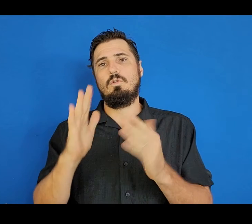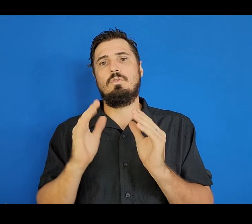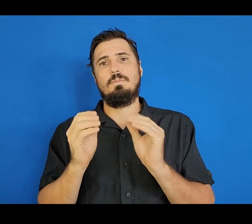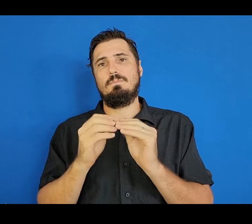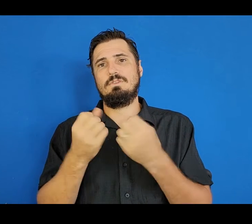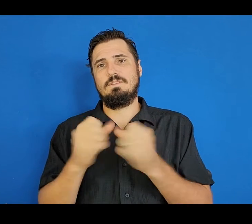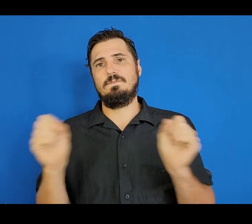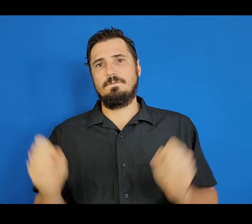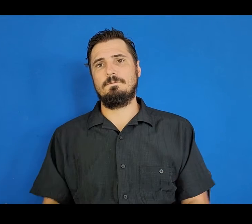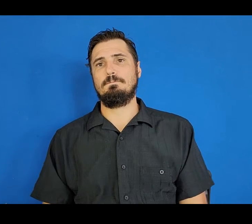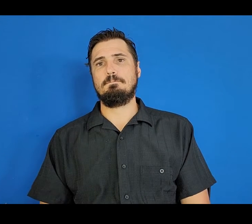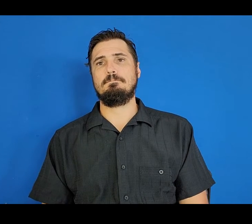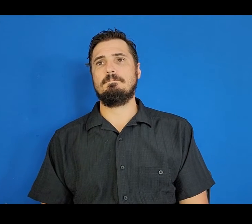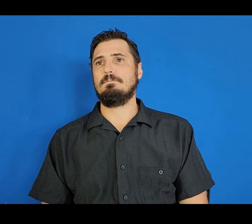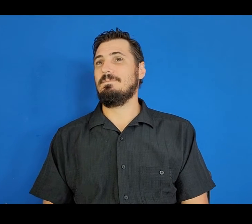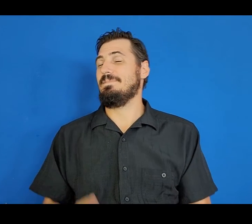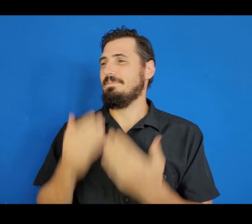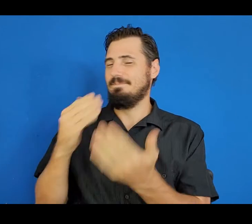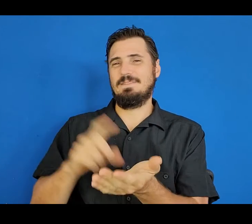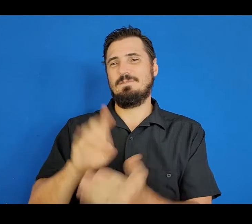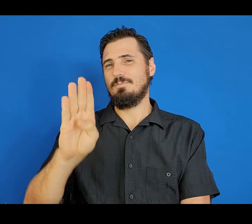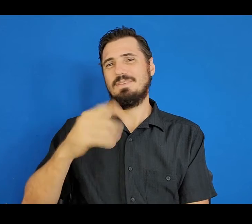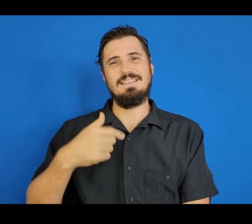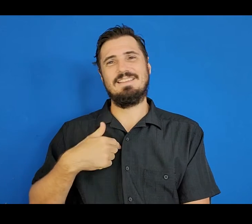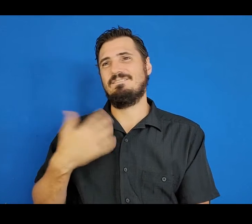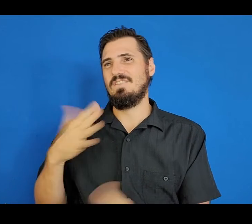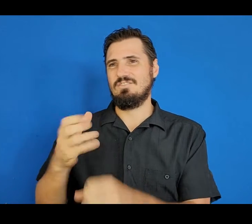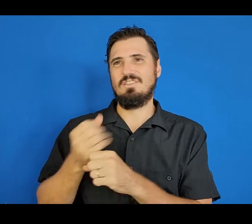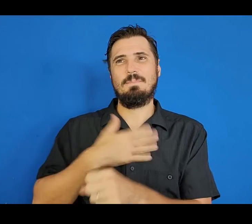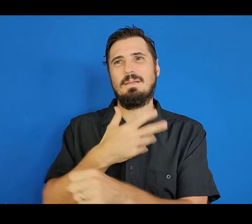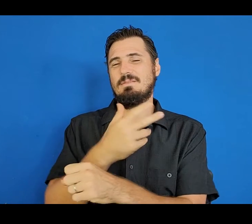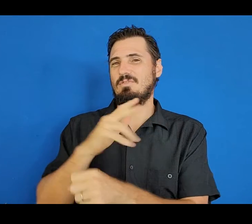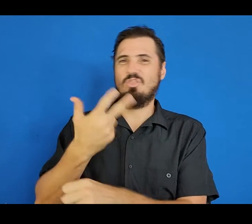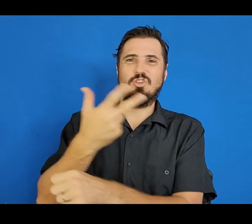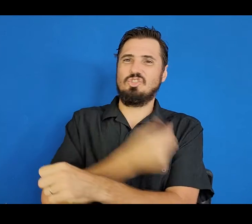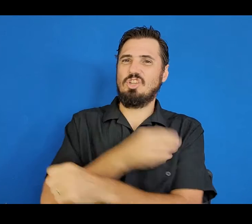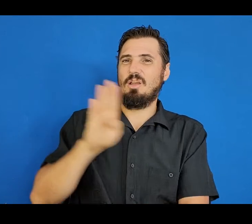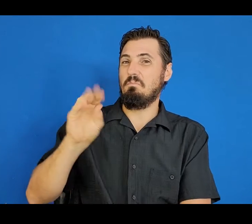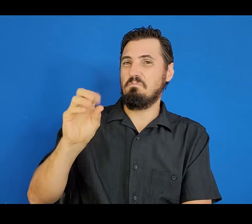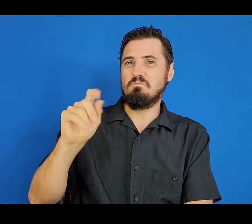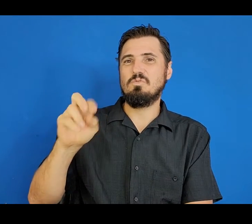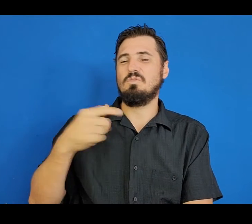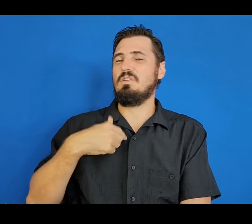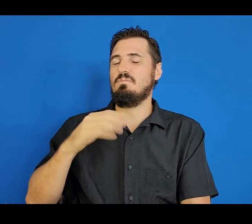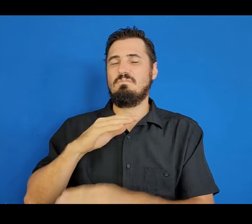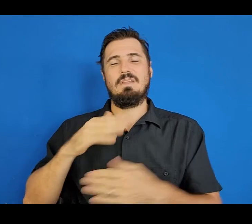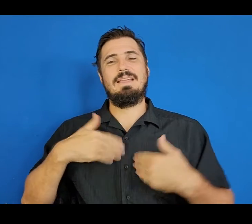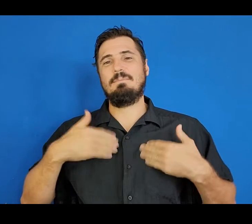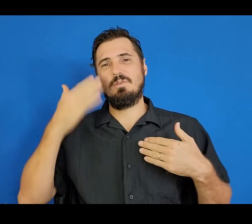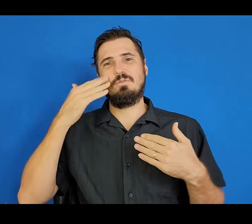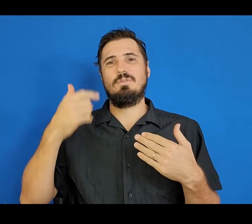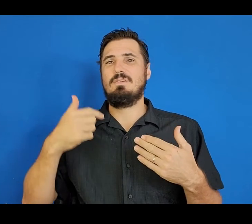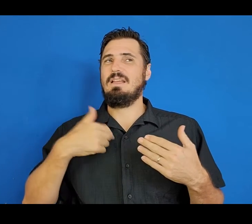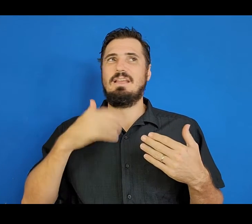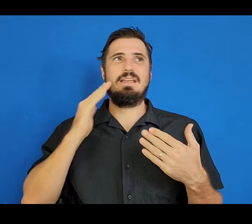Thanks Dr. B. I got my booster and I’m relieved to know my family and I will have extra protection from Omicron and the other variants.